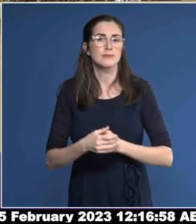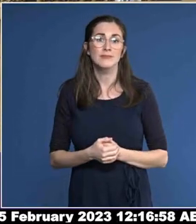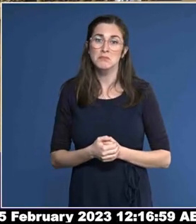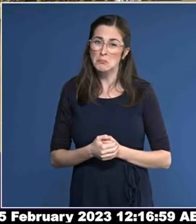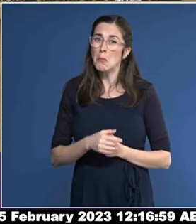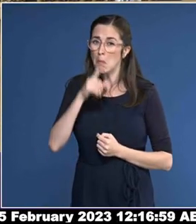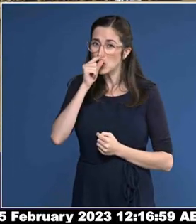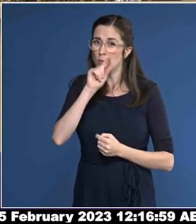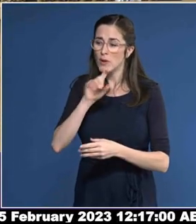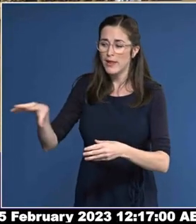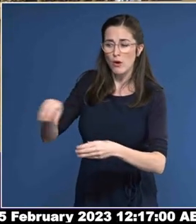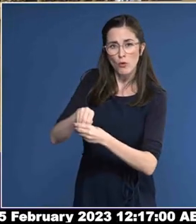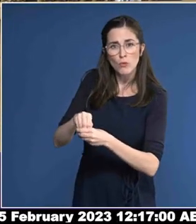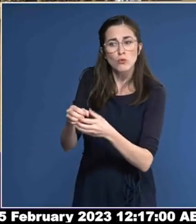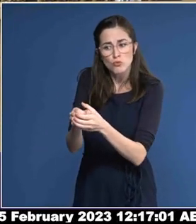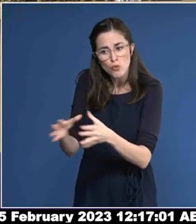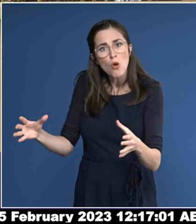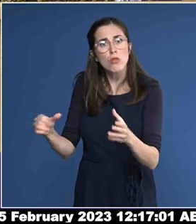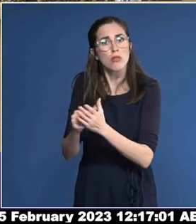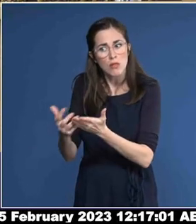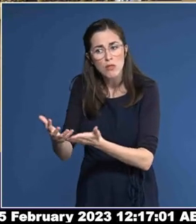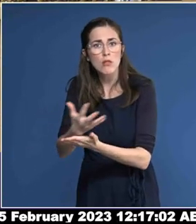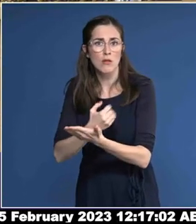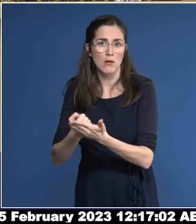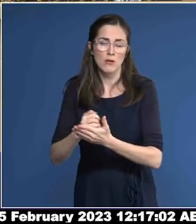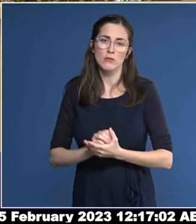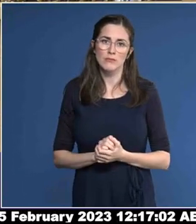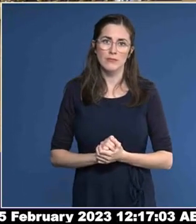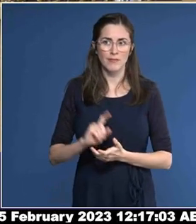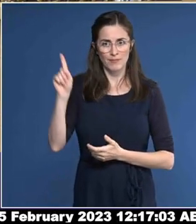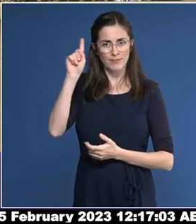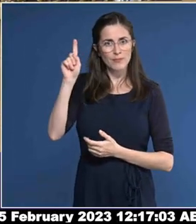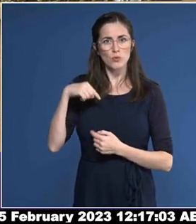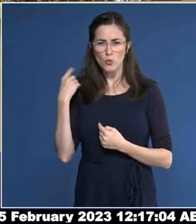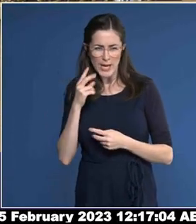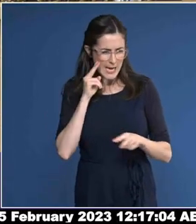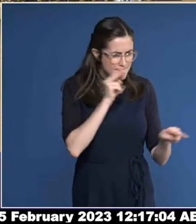But we are currently doing a process at the moment where we are actually evaluating every service and site that we have across the organisation.